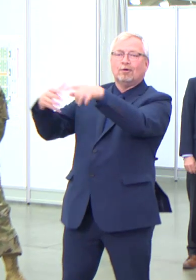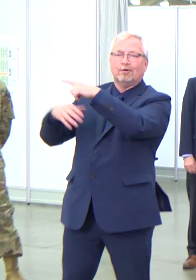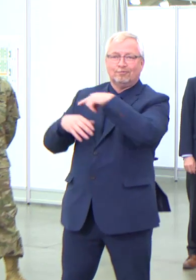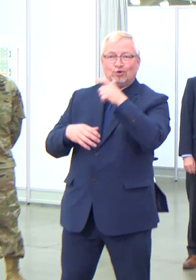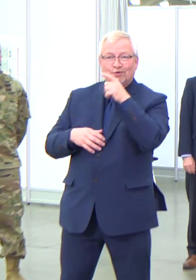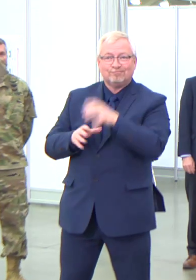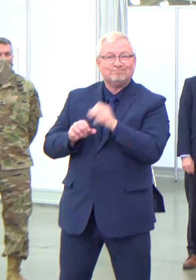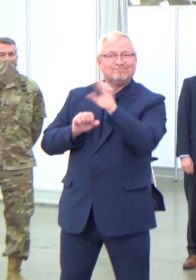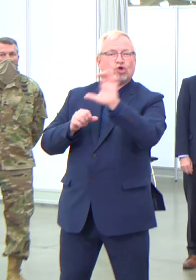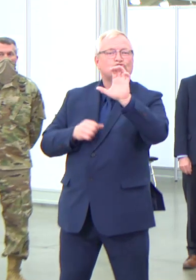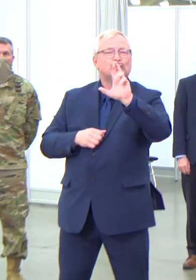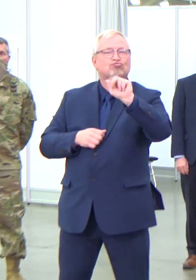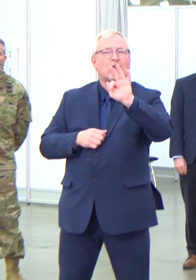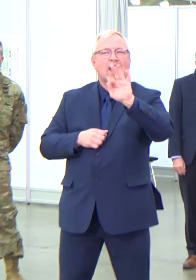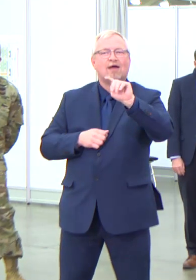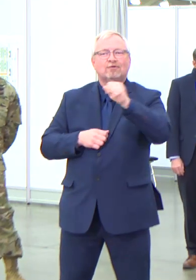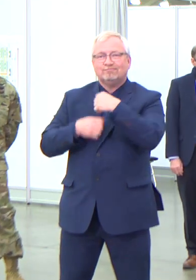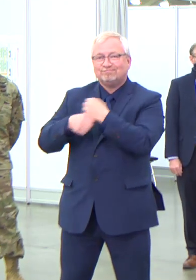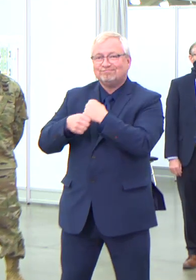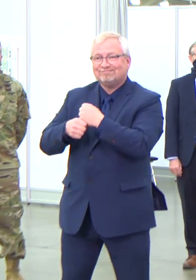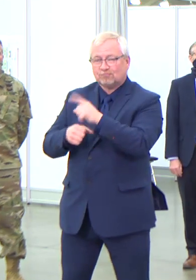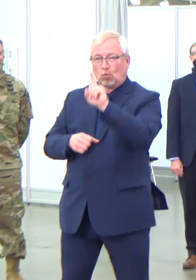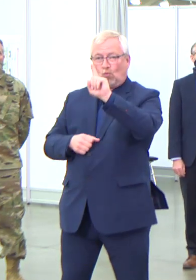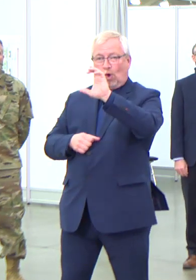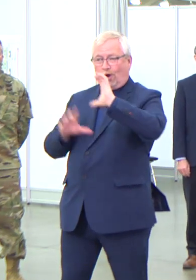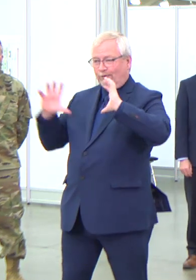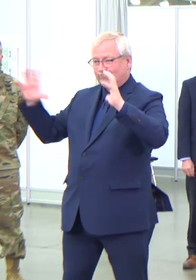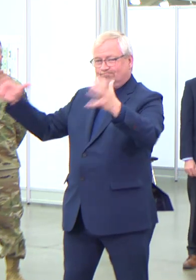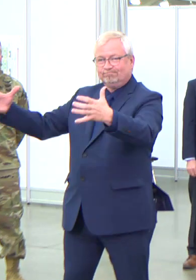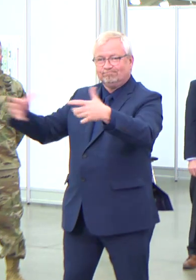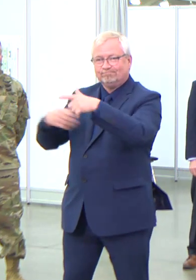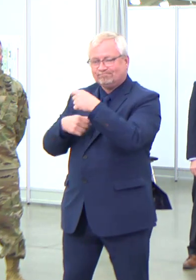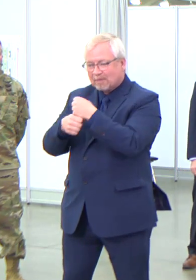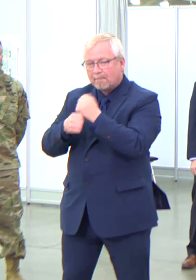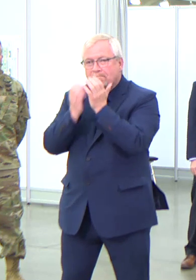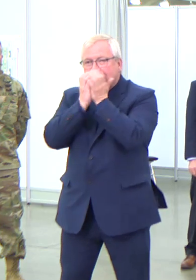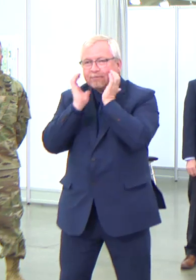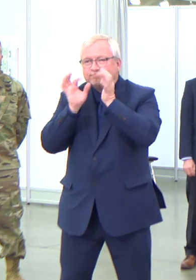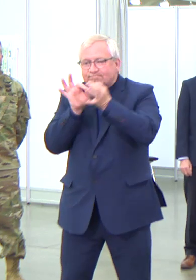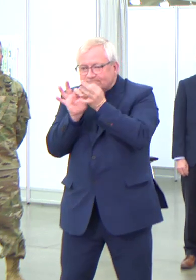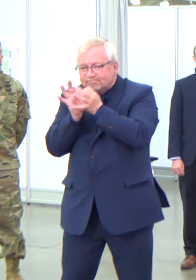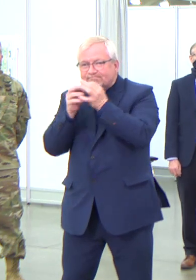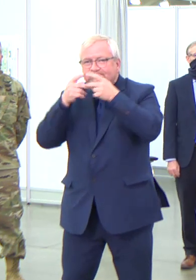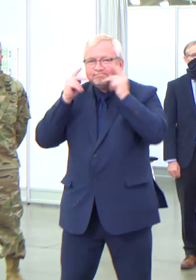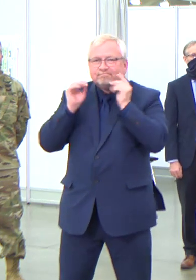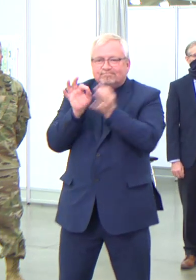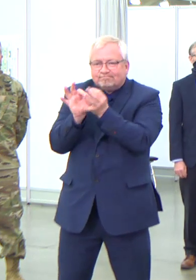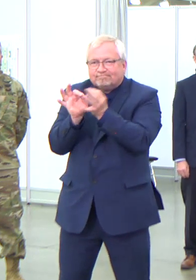Facebook with a mission of sewing masks for healthcare workers and first responders. Or the